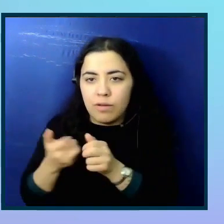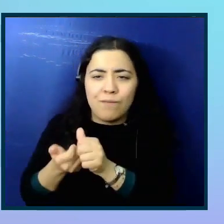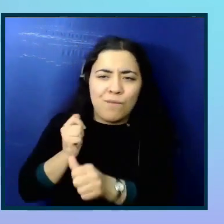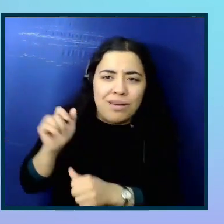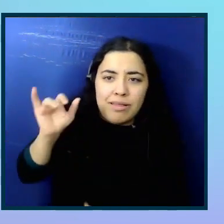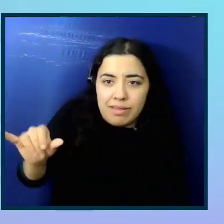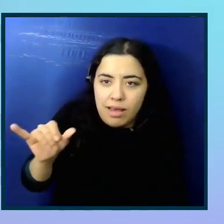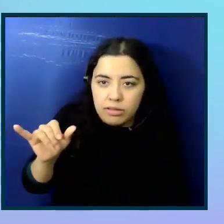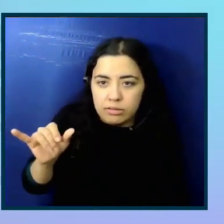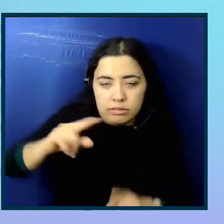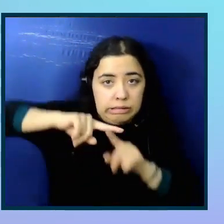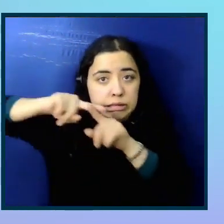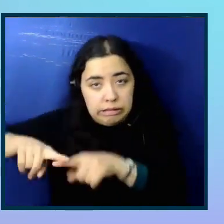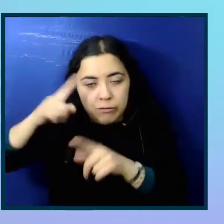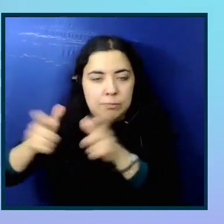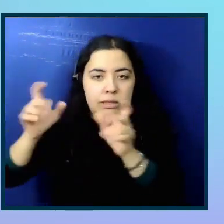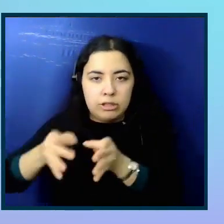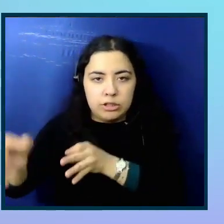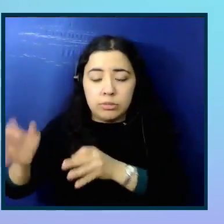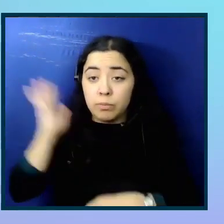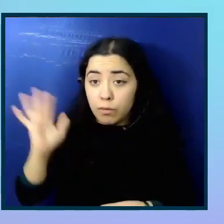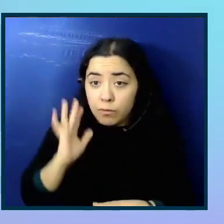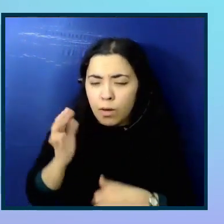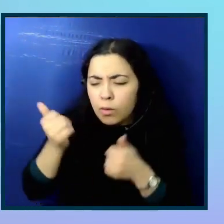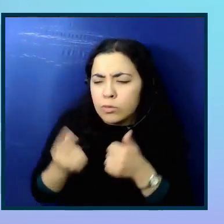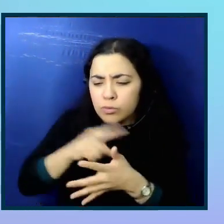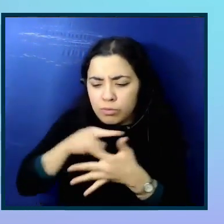So that's what we had before which one of these important things do you want